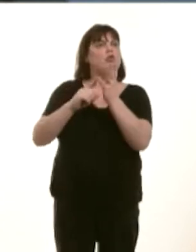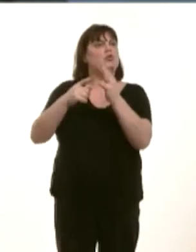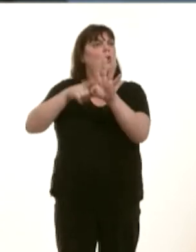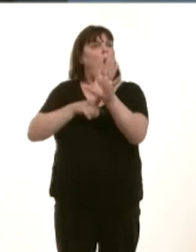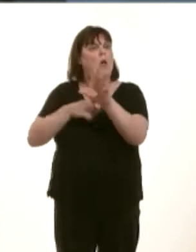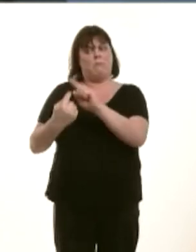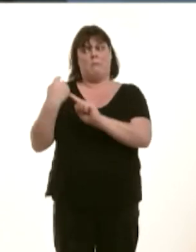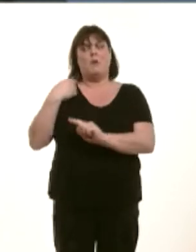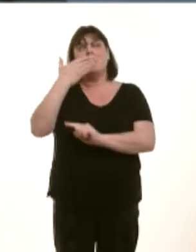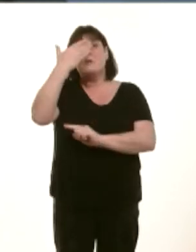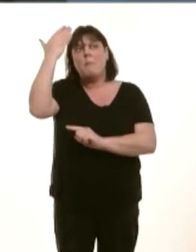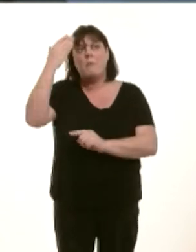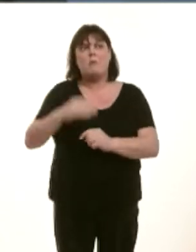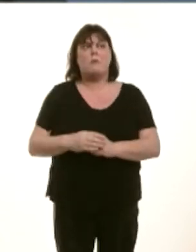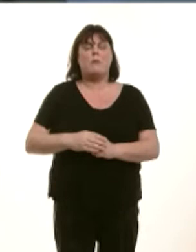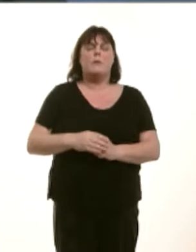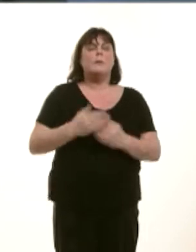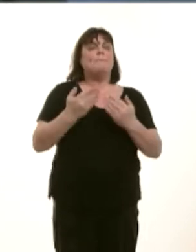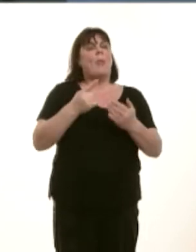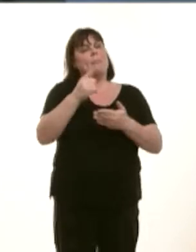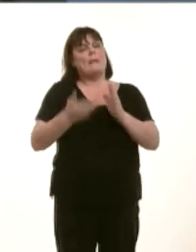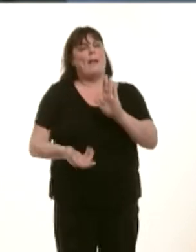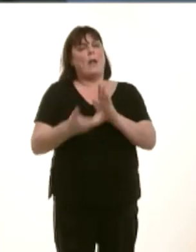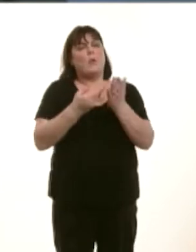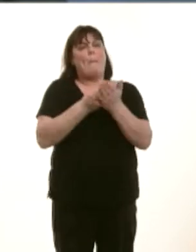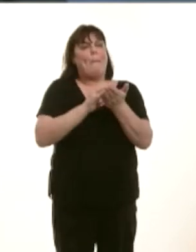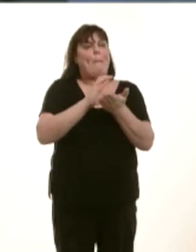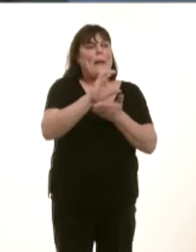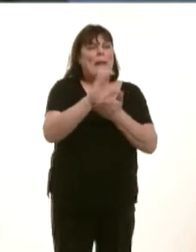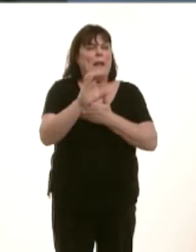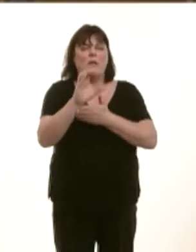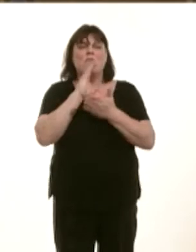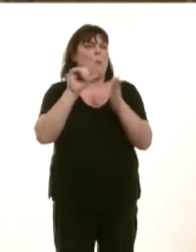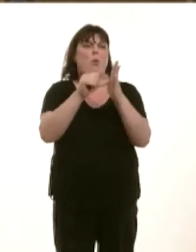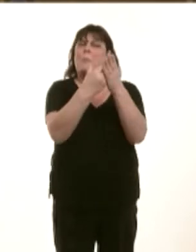the additional money, is that it is just throwing money at the system without any long-term